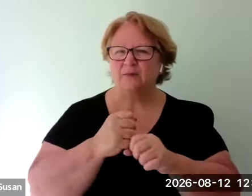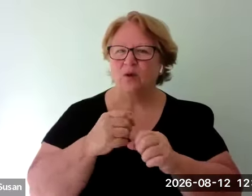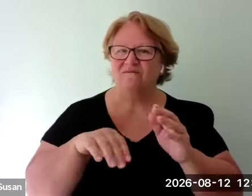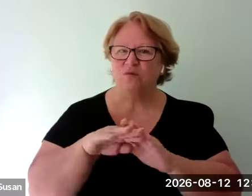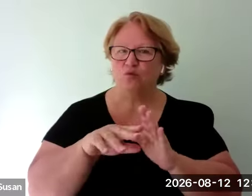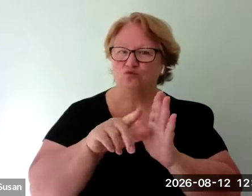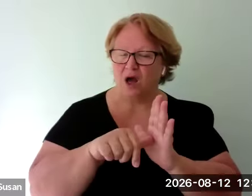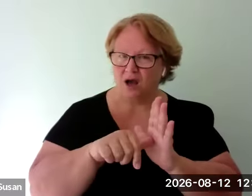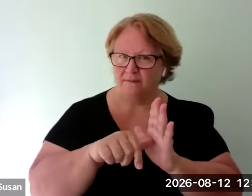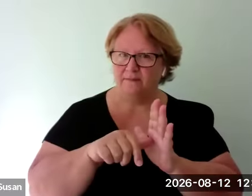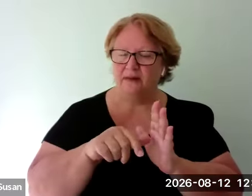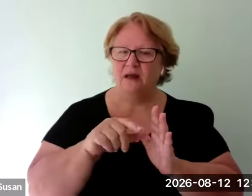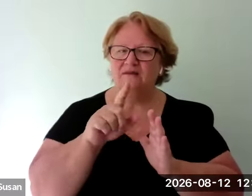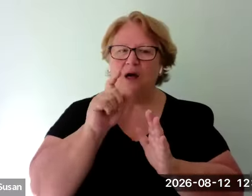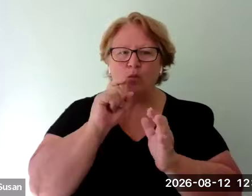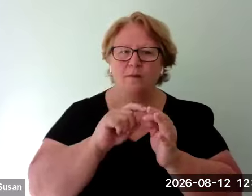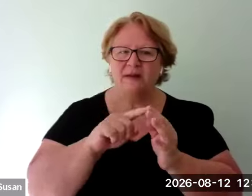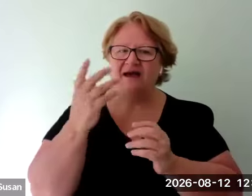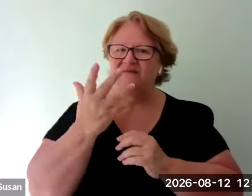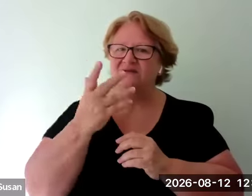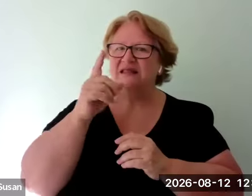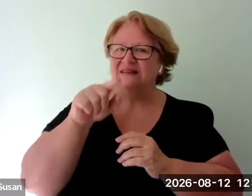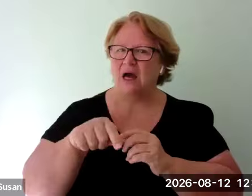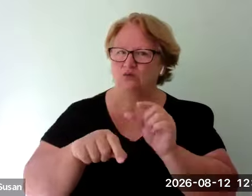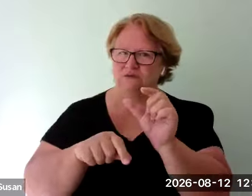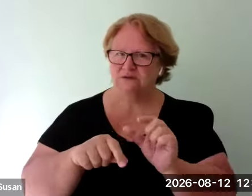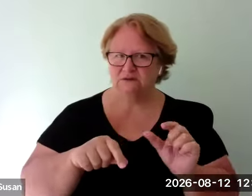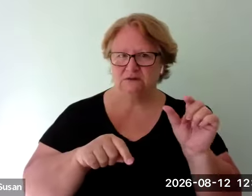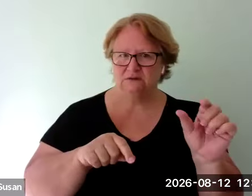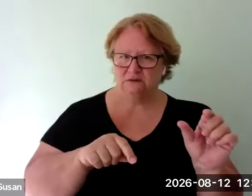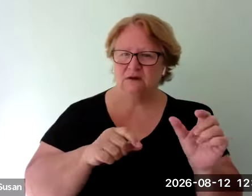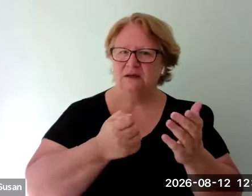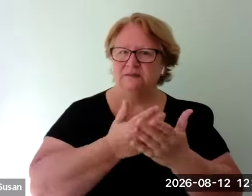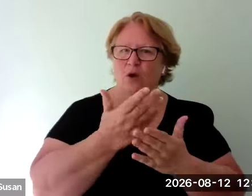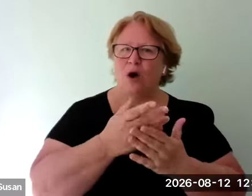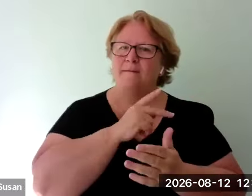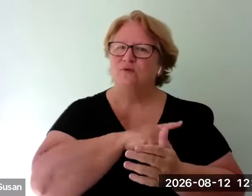A minimum of 25% of the amount . So in the case of a full-